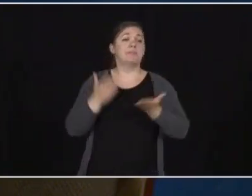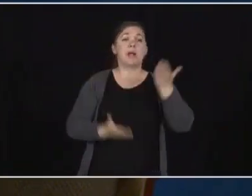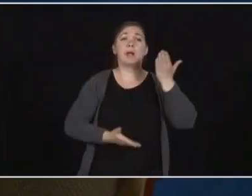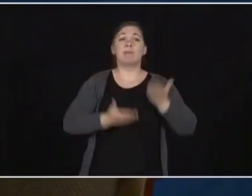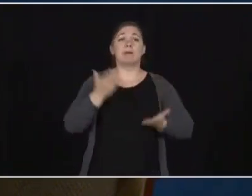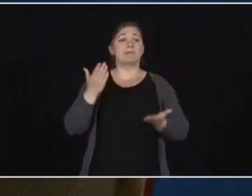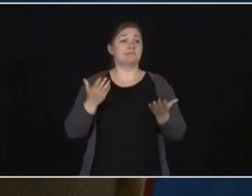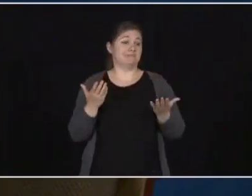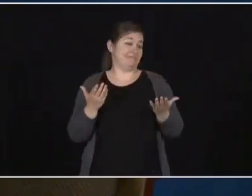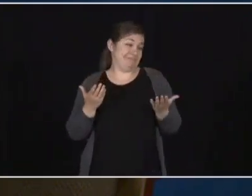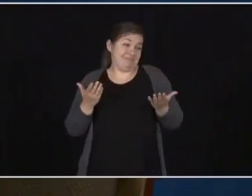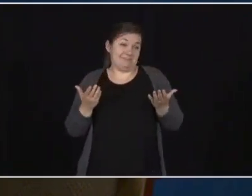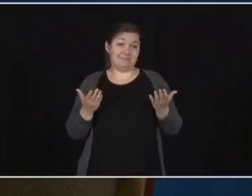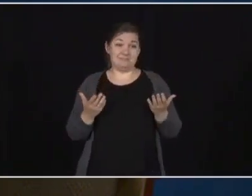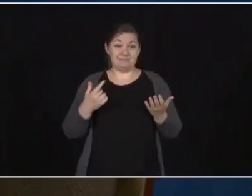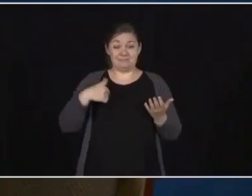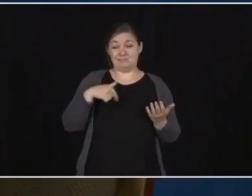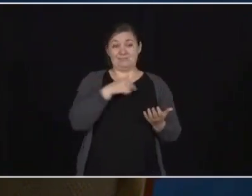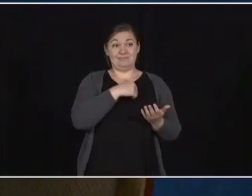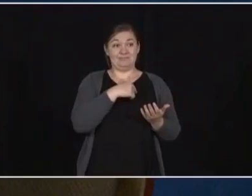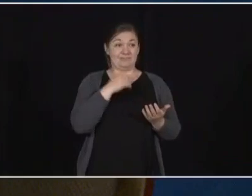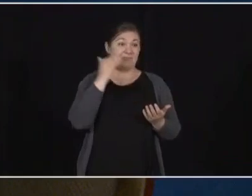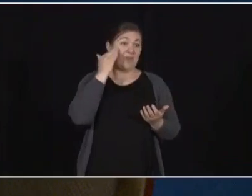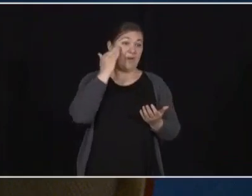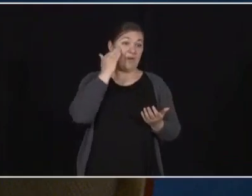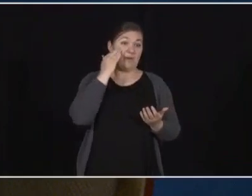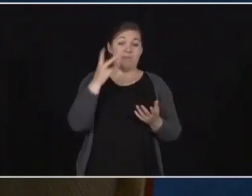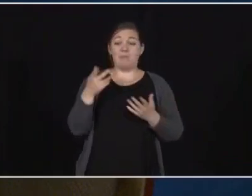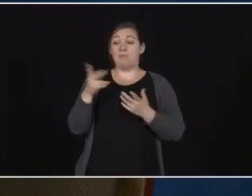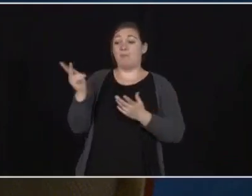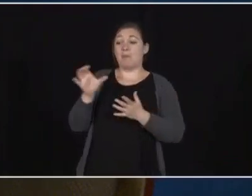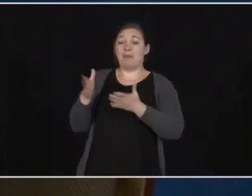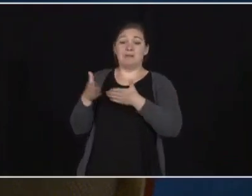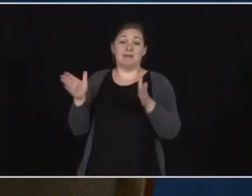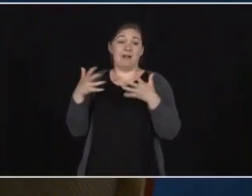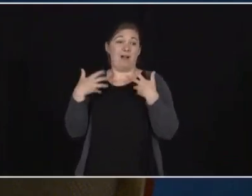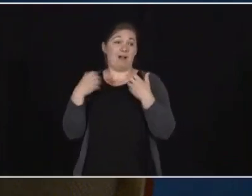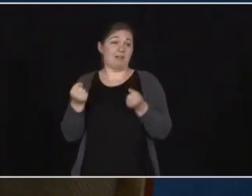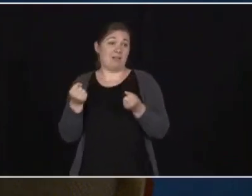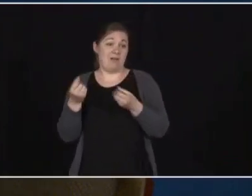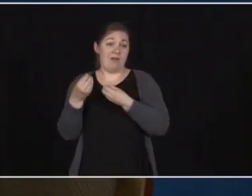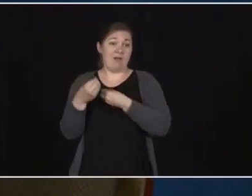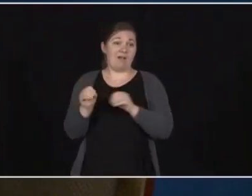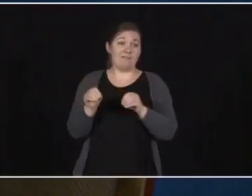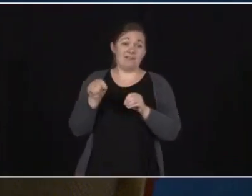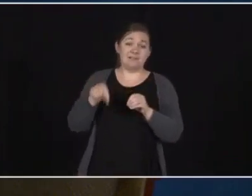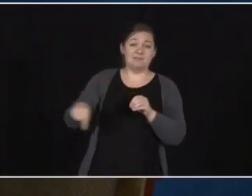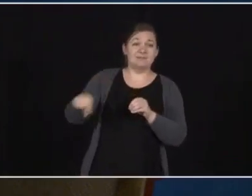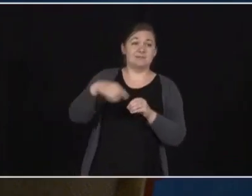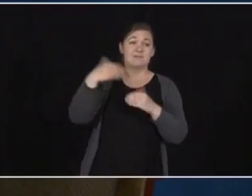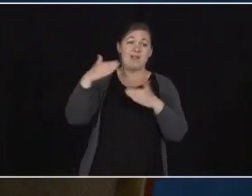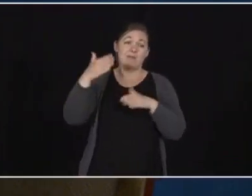Through here we identify more cases. If those cases are in centers or areas we talked already about the public health units doing all